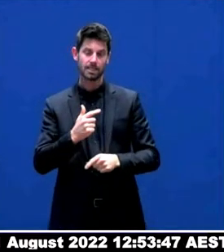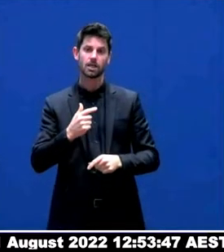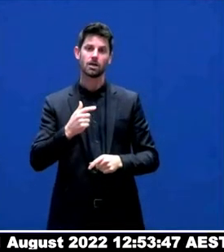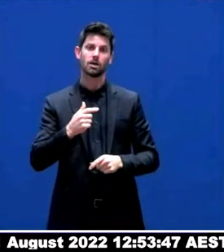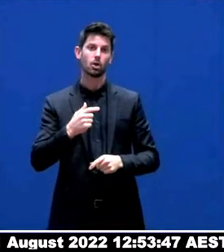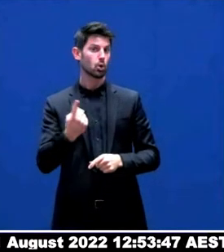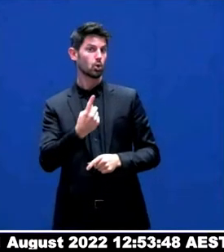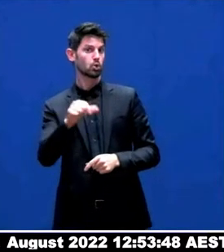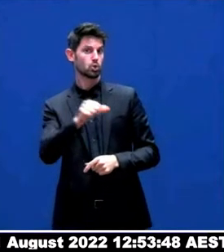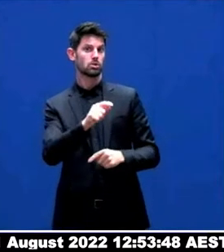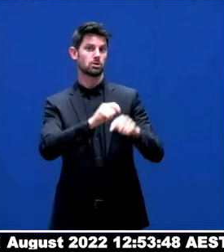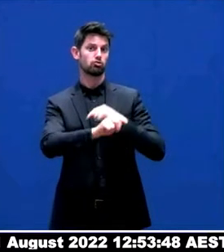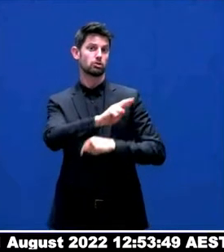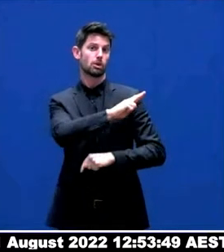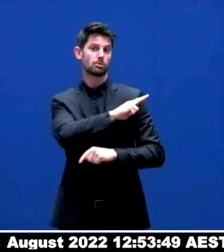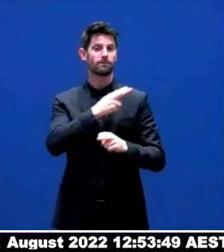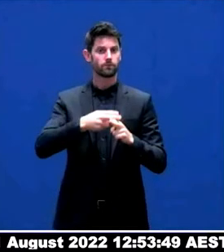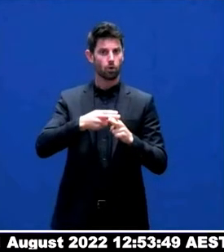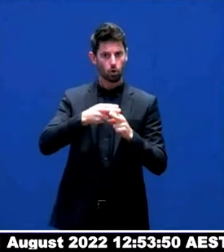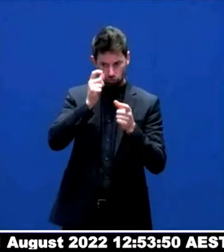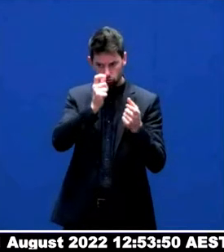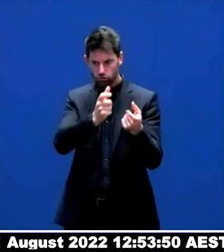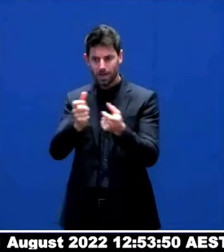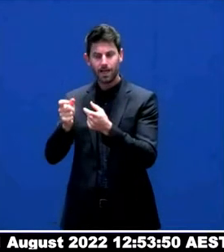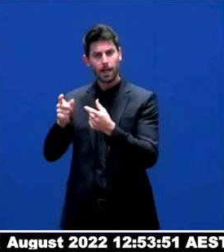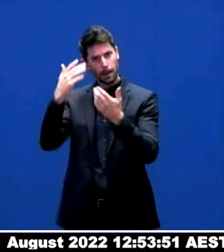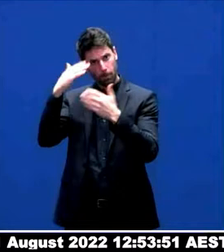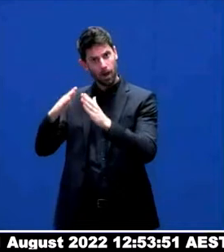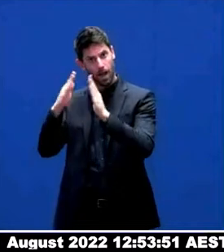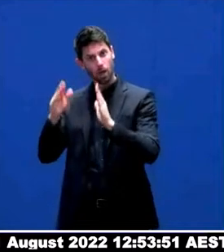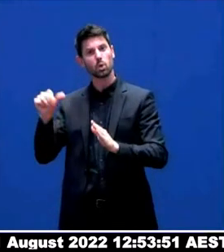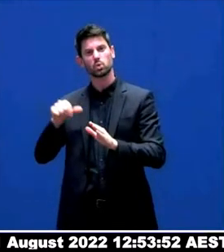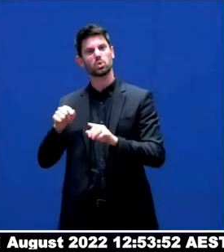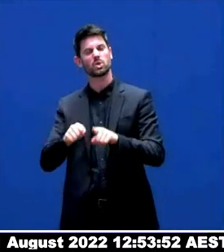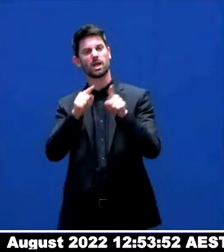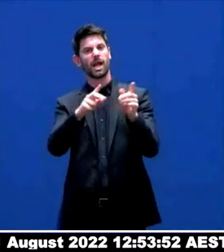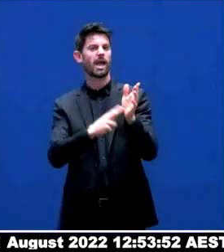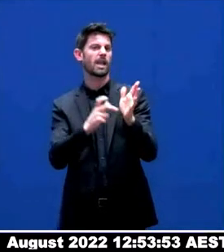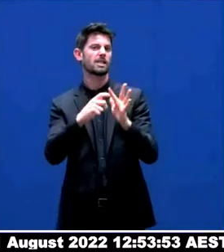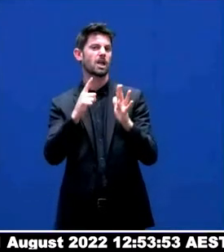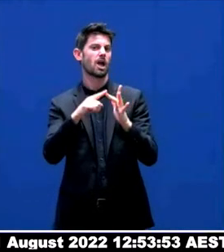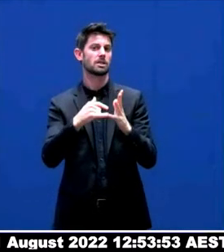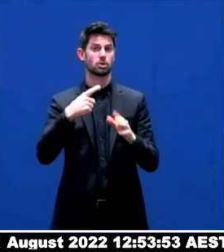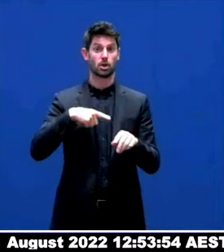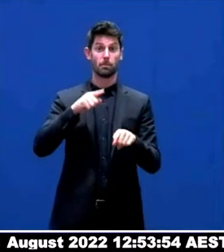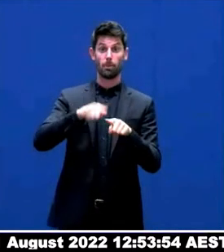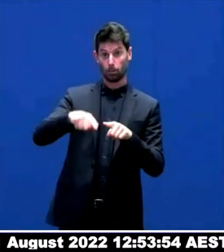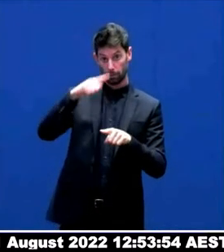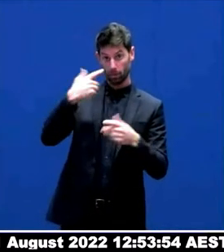responsibility for regulation of boarding houses to the NDIS, since most of the people involved were NDIS providers.